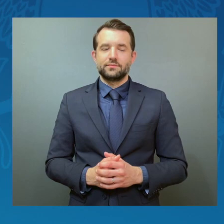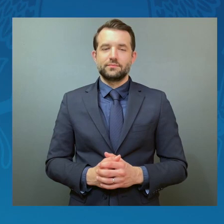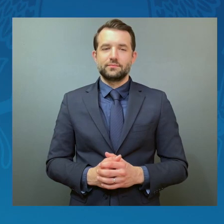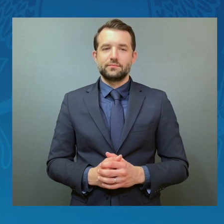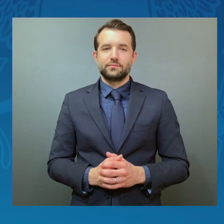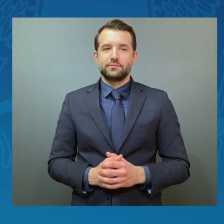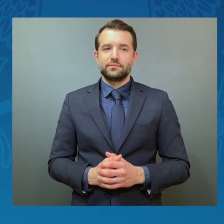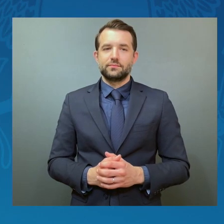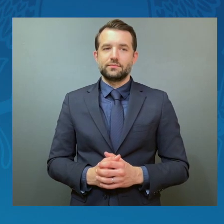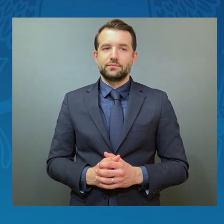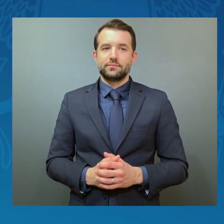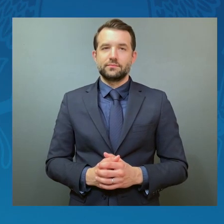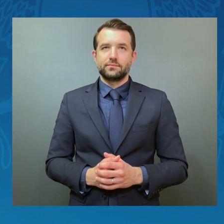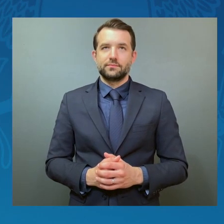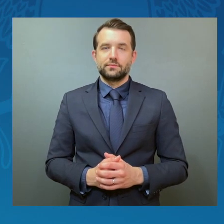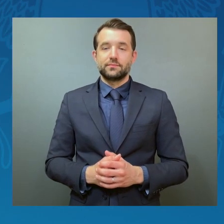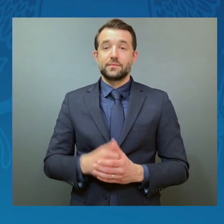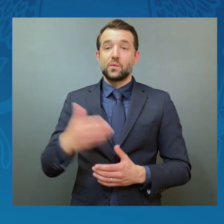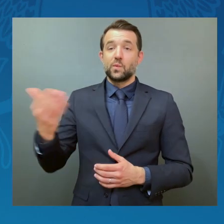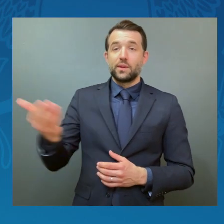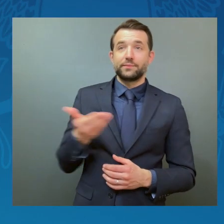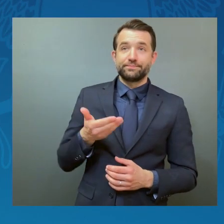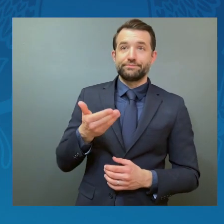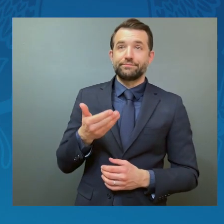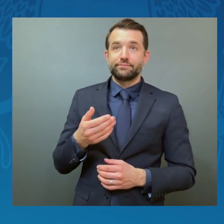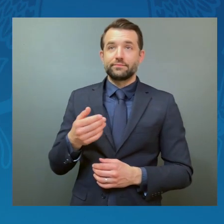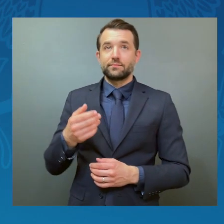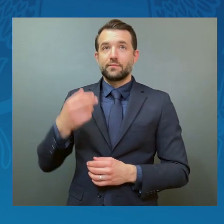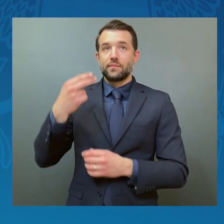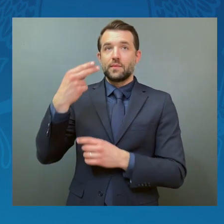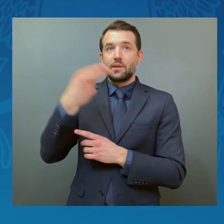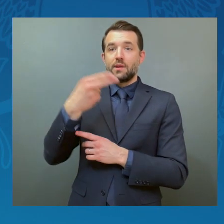Moderator: Please welcome HHS Secretary, Xavier Becerra.